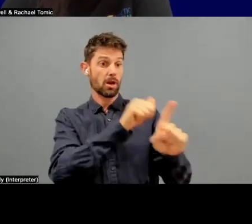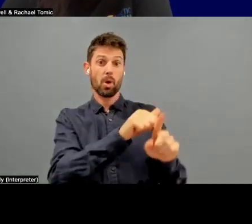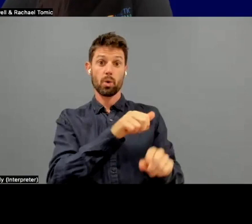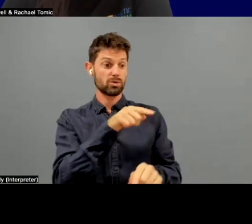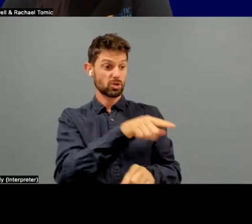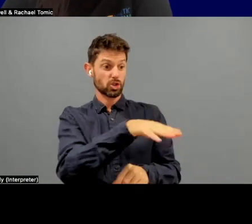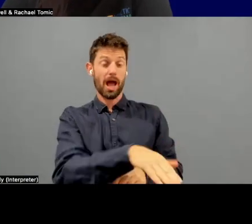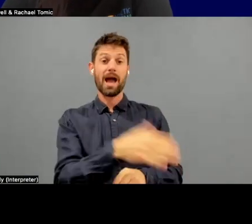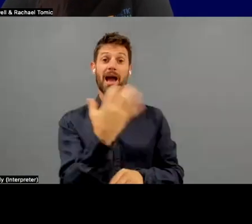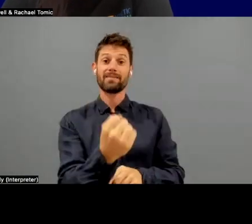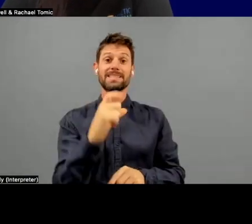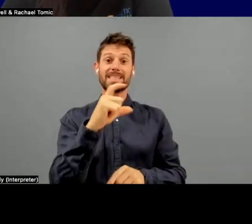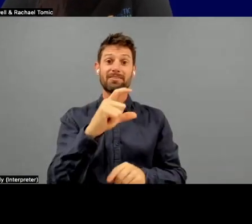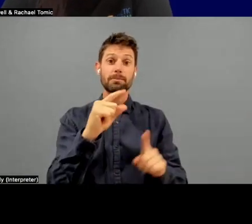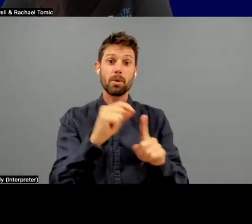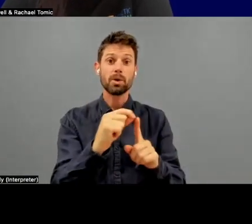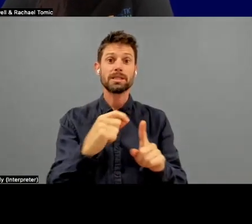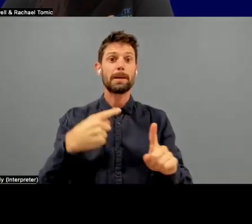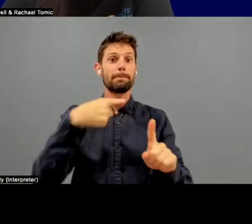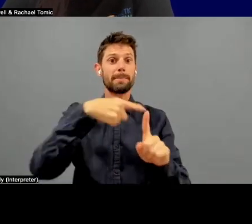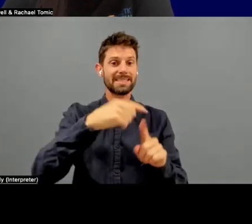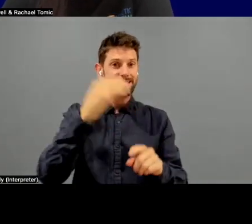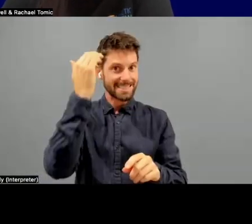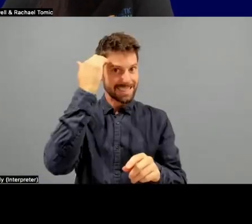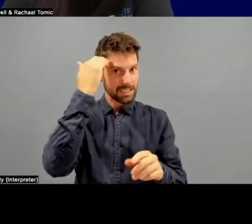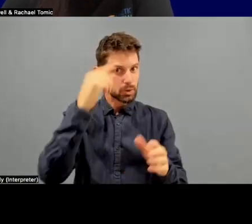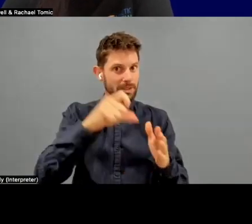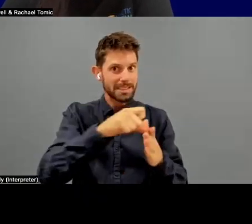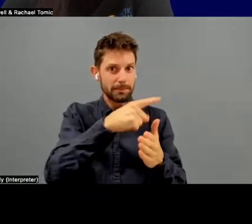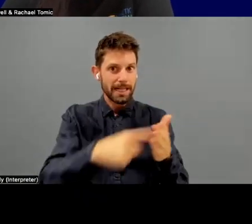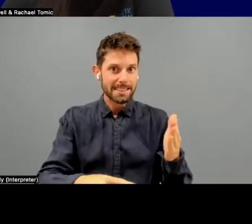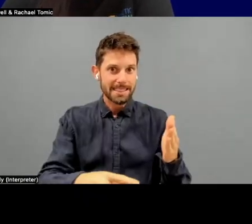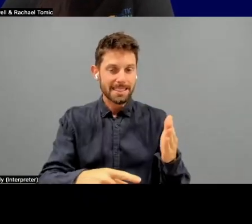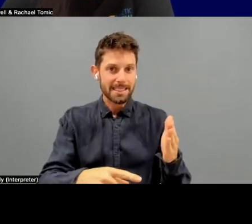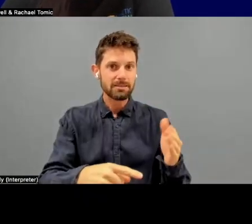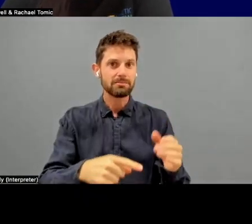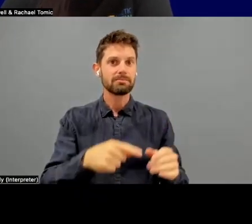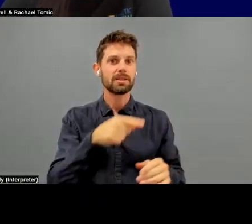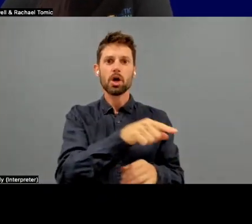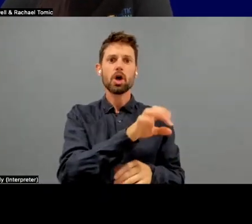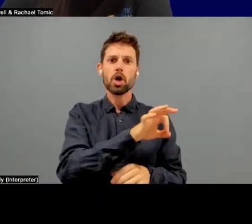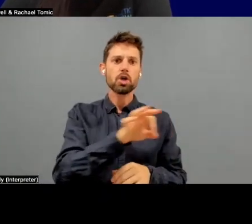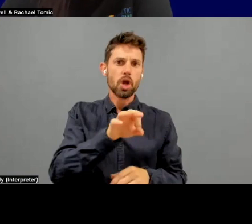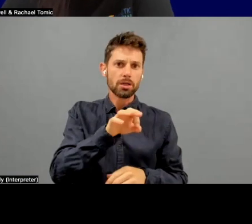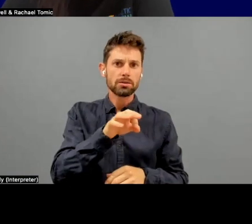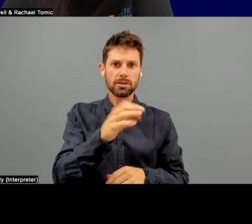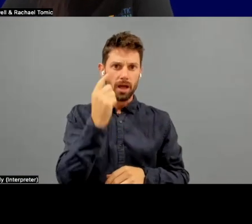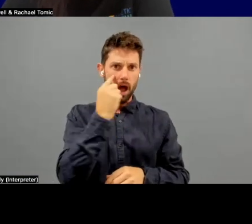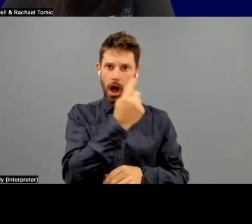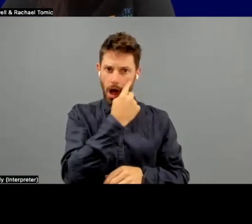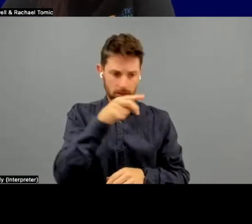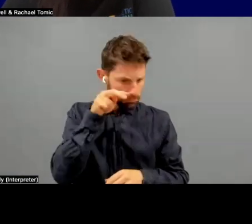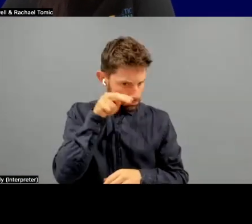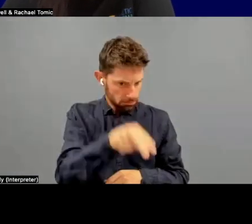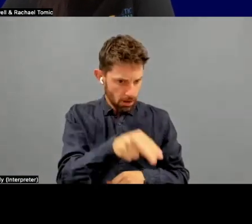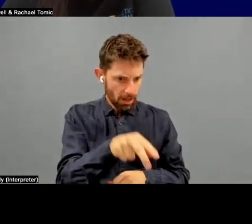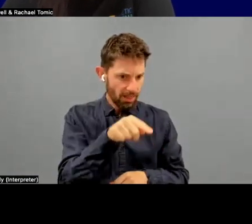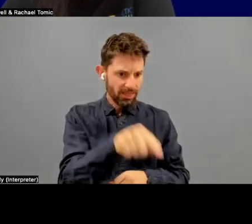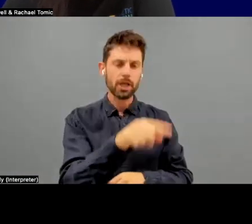intellectual disability, not visually attending to a toy or not responding when somebody comes into